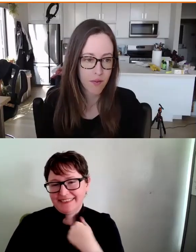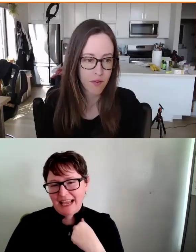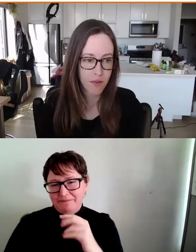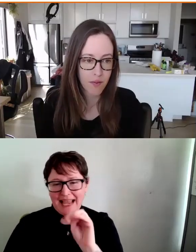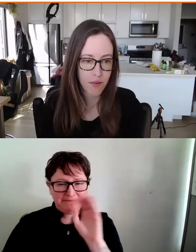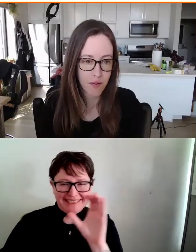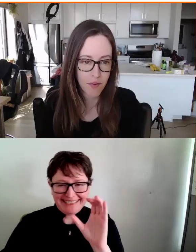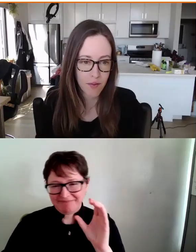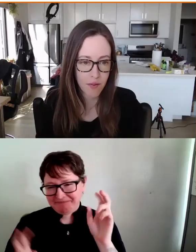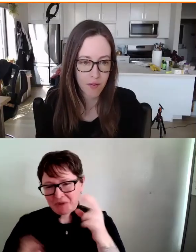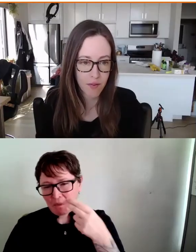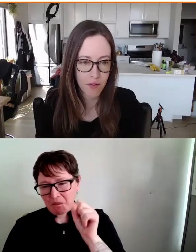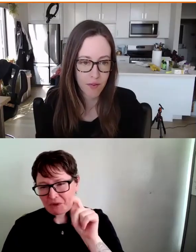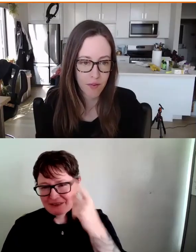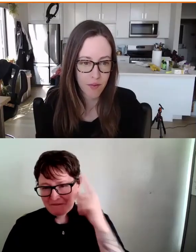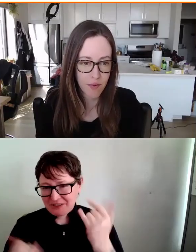I will be the host for this session.